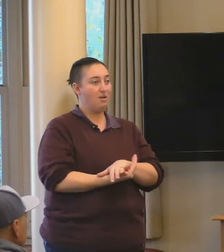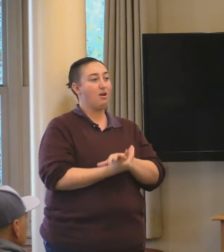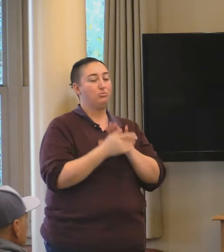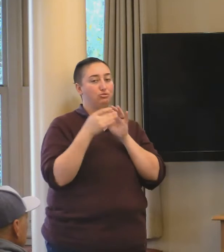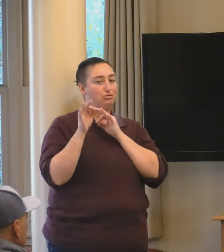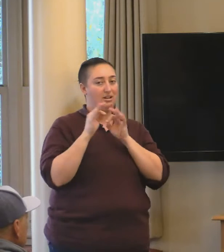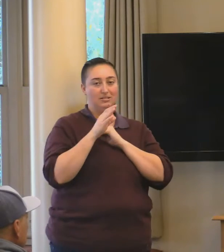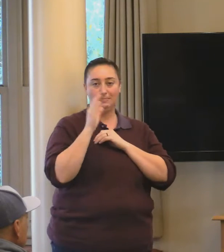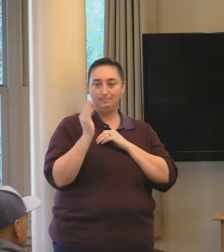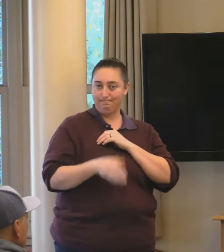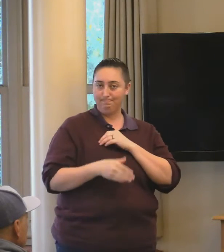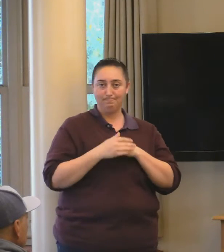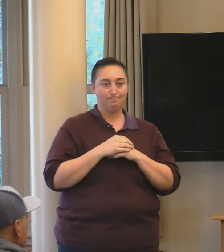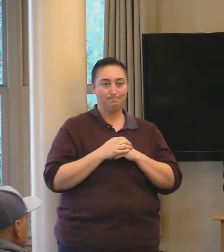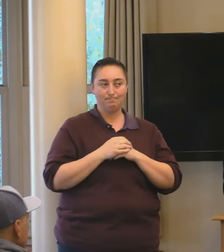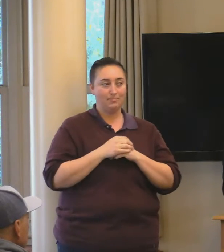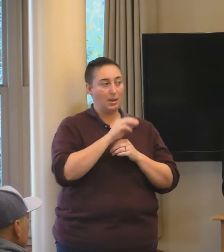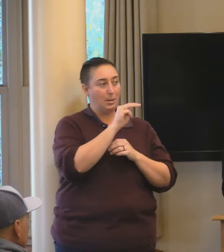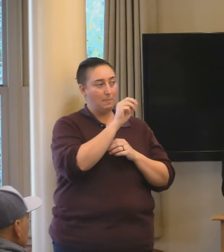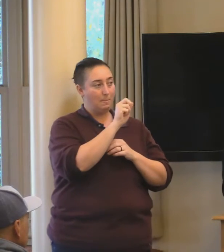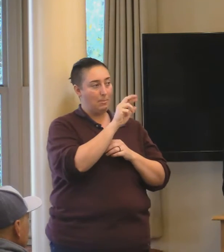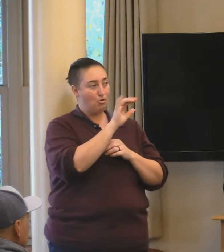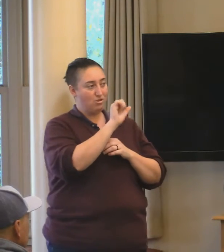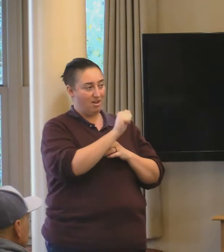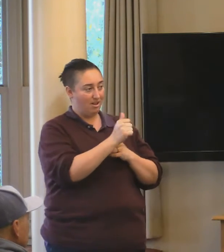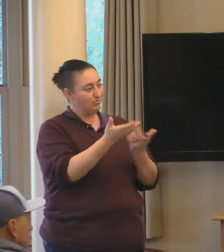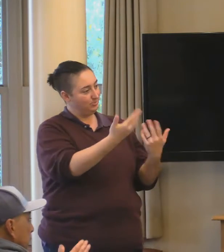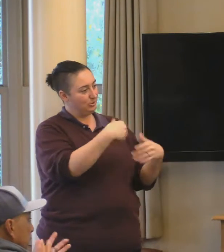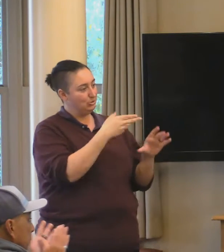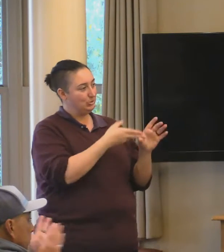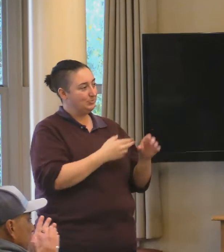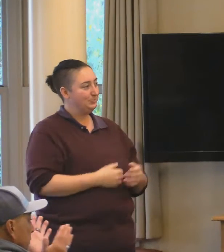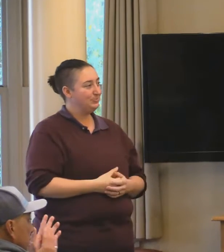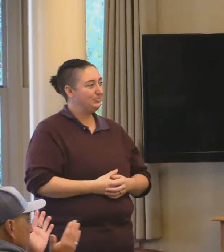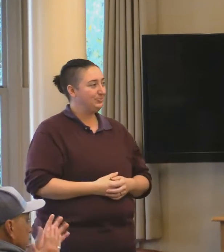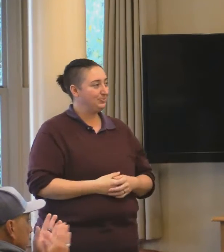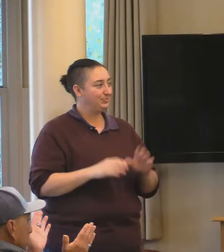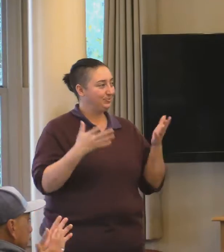on and does not allow herself to become d distracted.